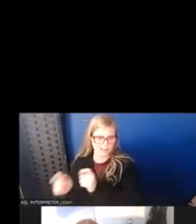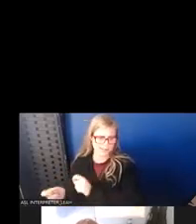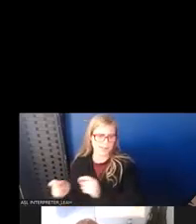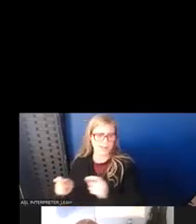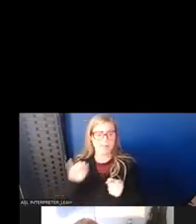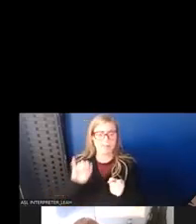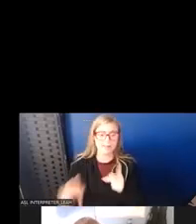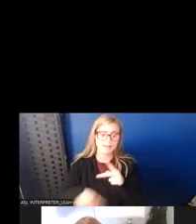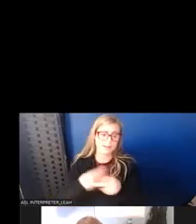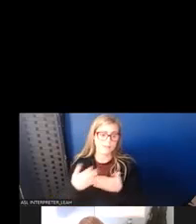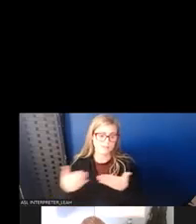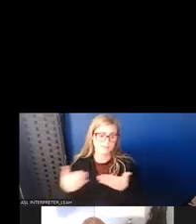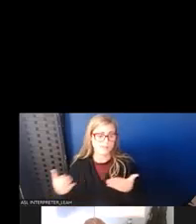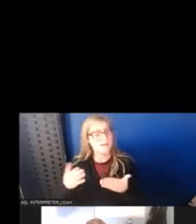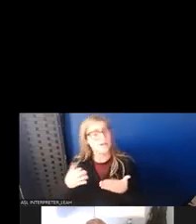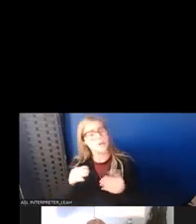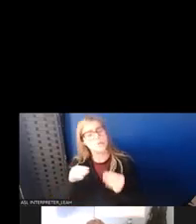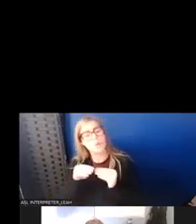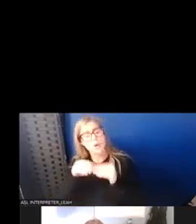considered more hierarchical.